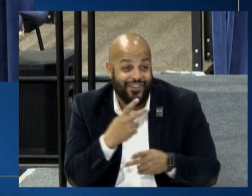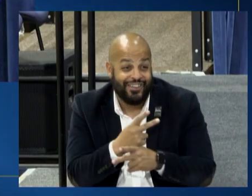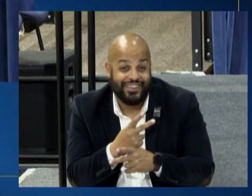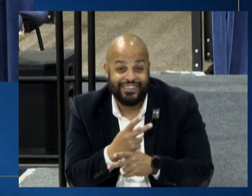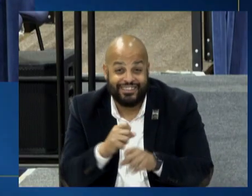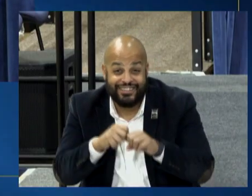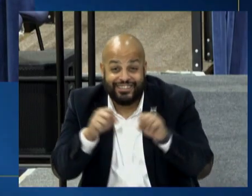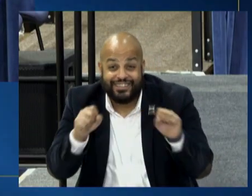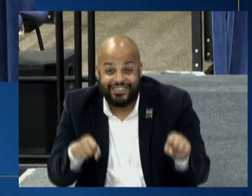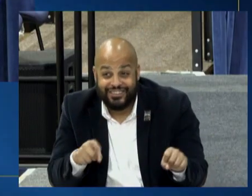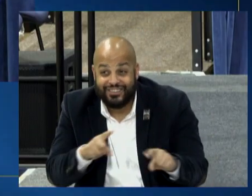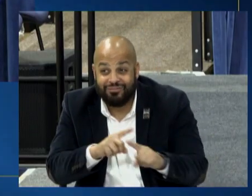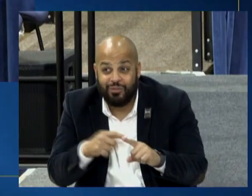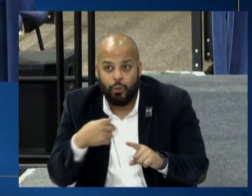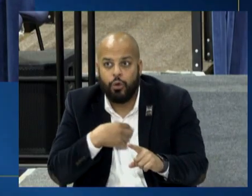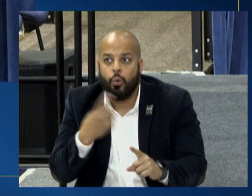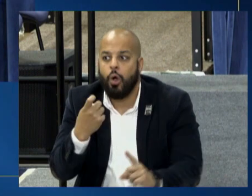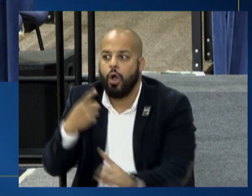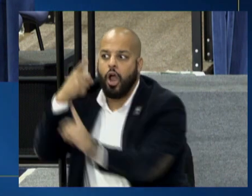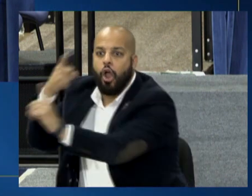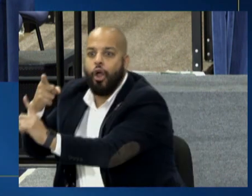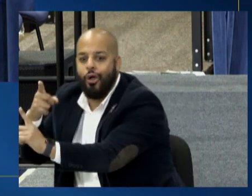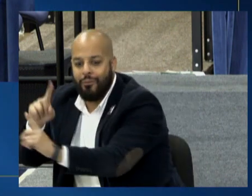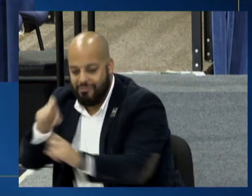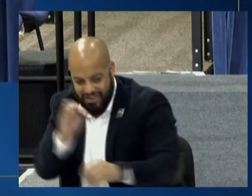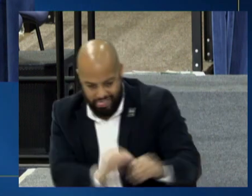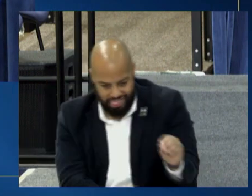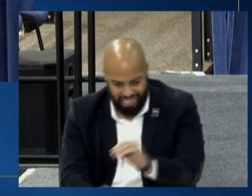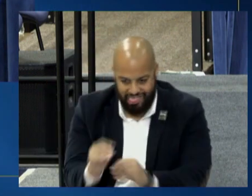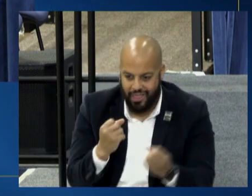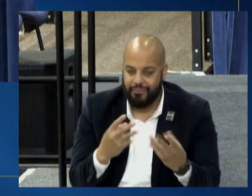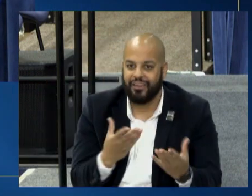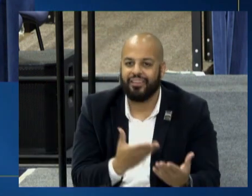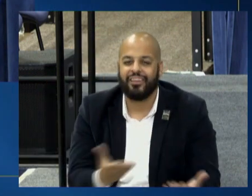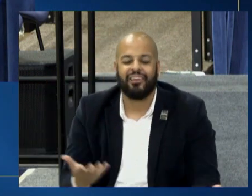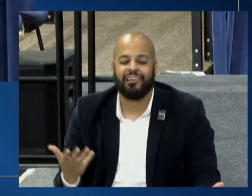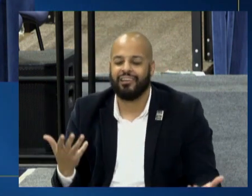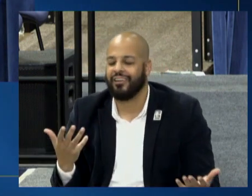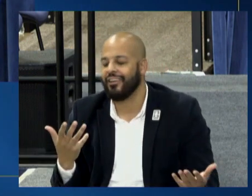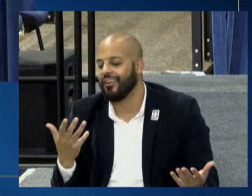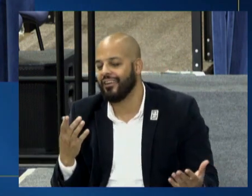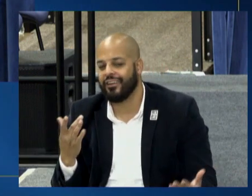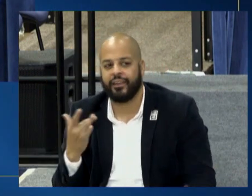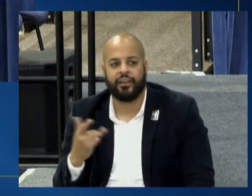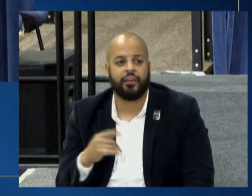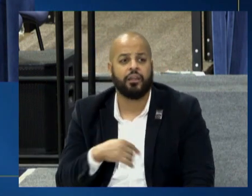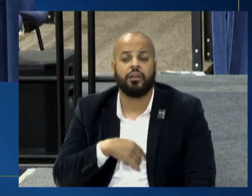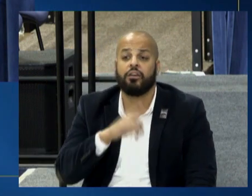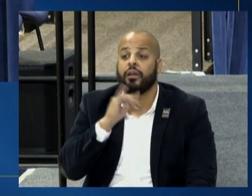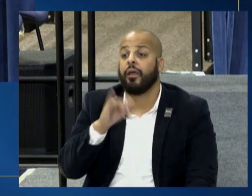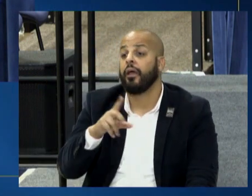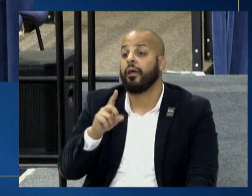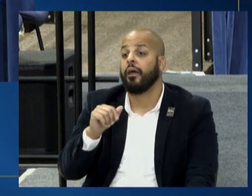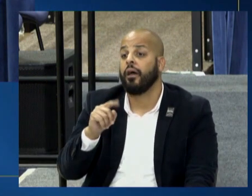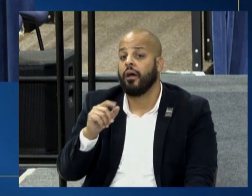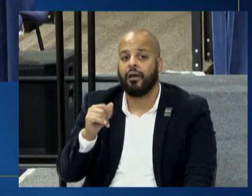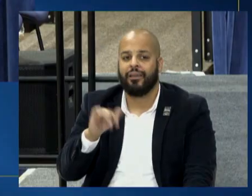And so, you know, we've talked about burden reduction techniques for our clinical colleagues, and data and interoperability. And all of those are different tiles in healthcare